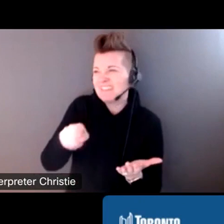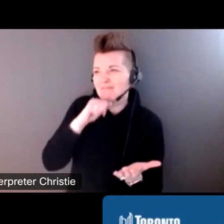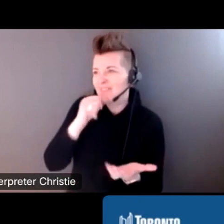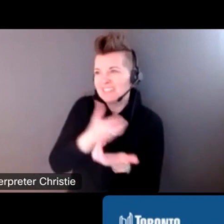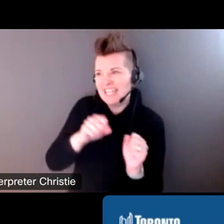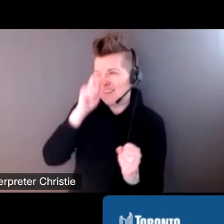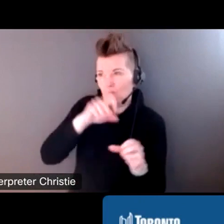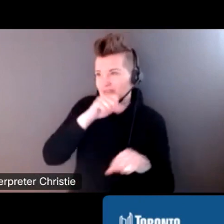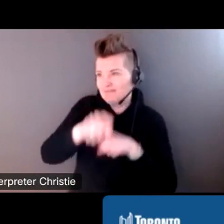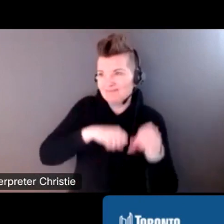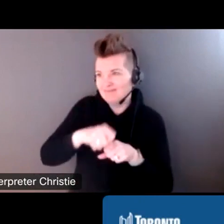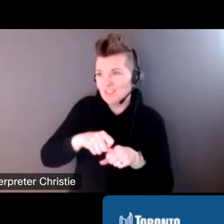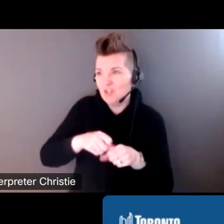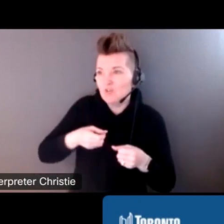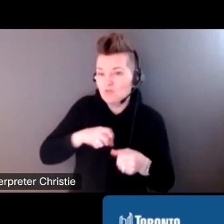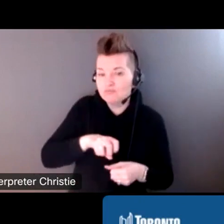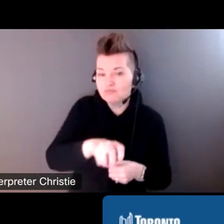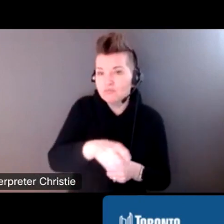through that portion that we could try to recover.